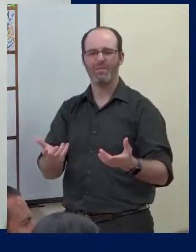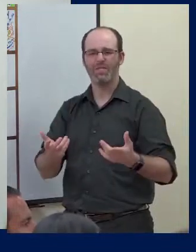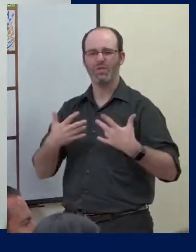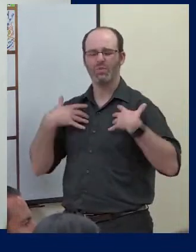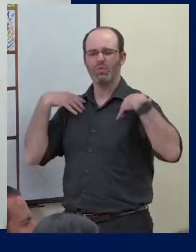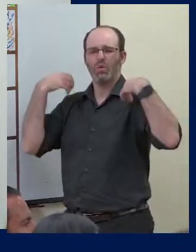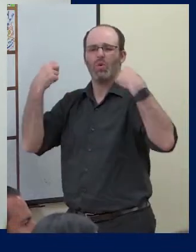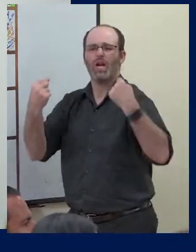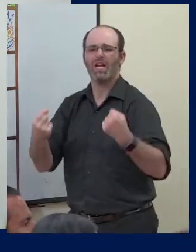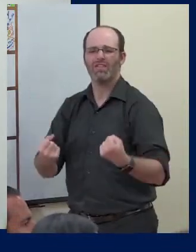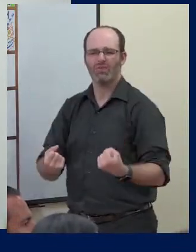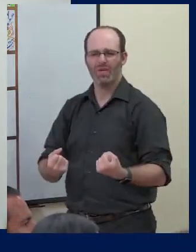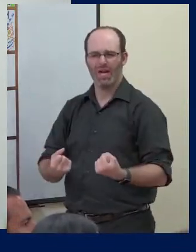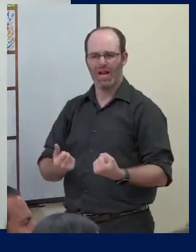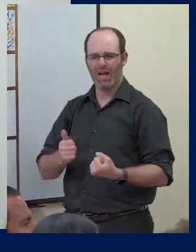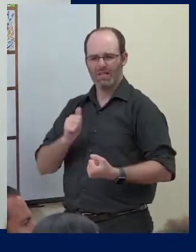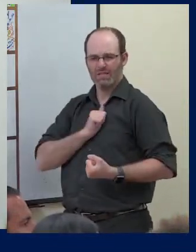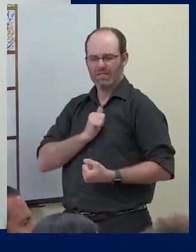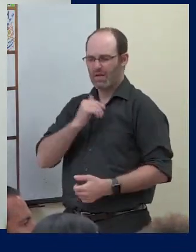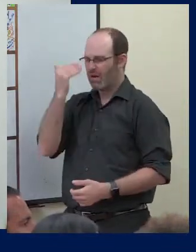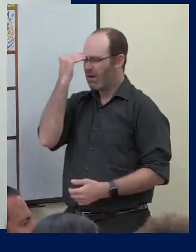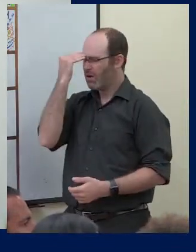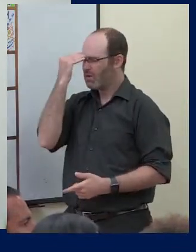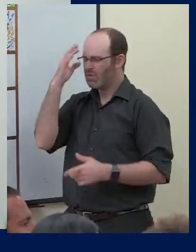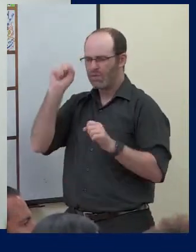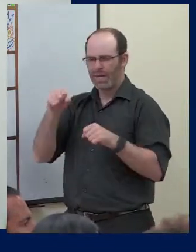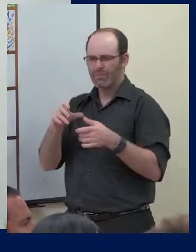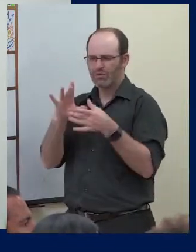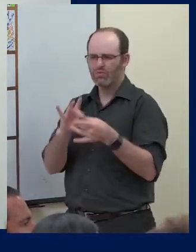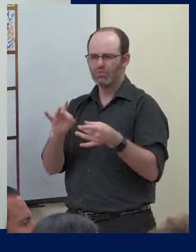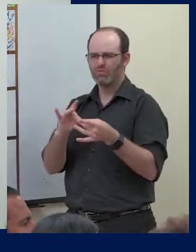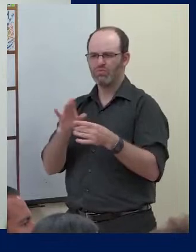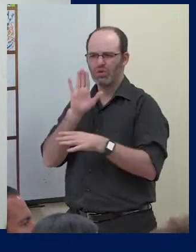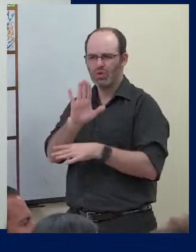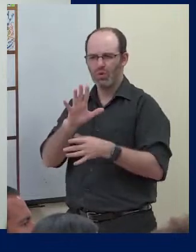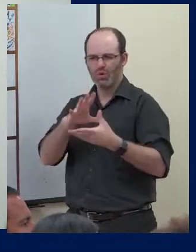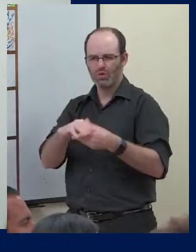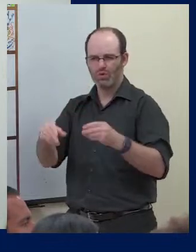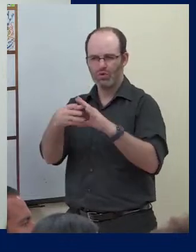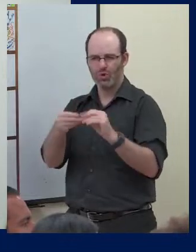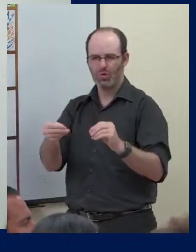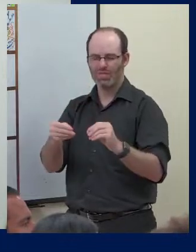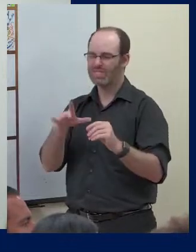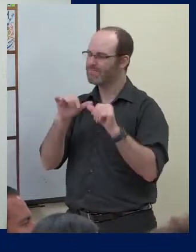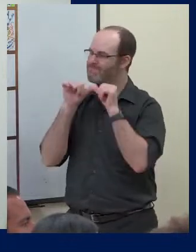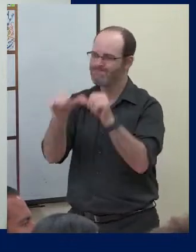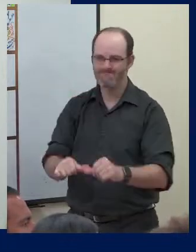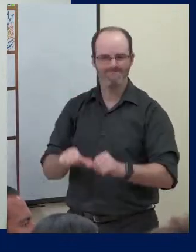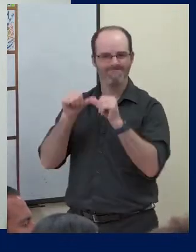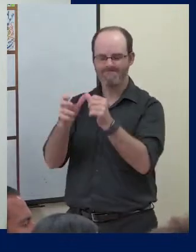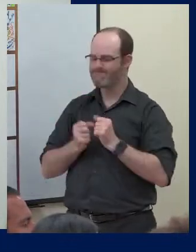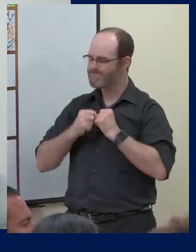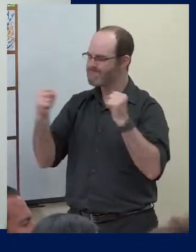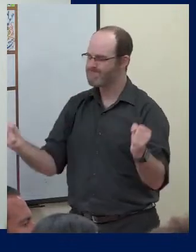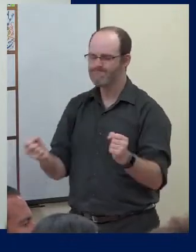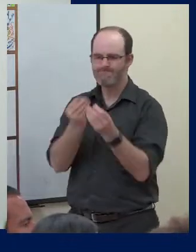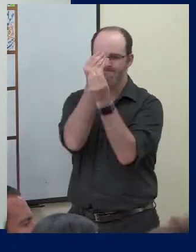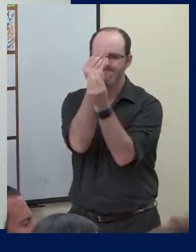to tell these stories, and so we need you to keep telling them to remind us why we do